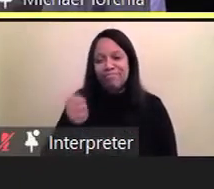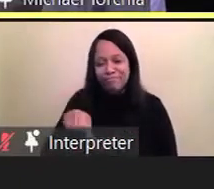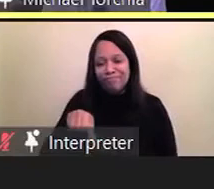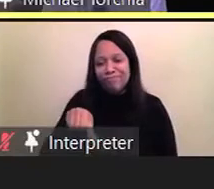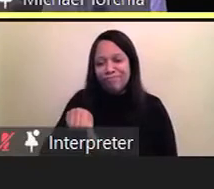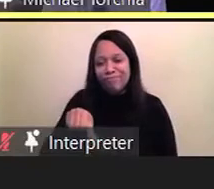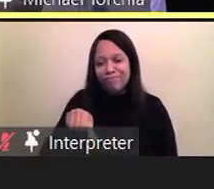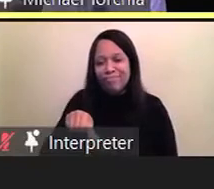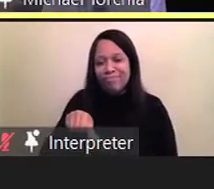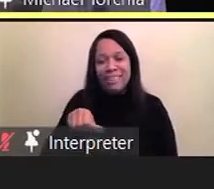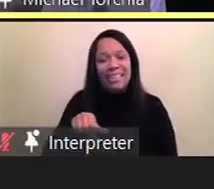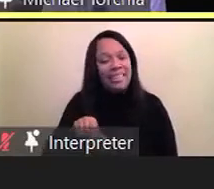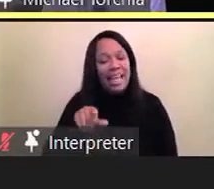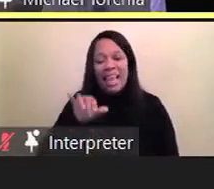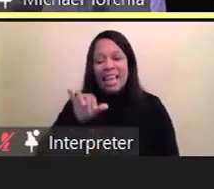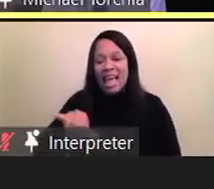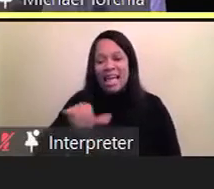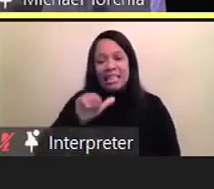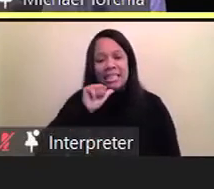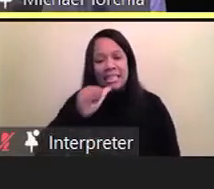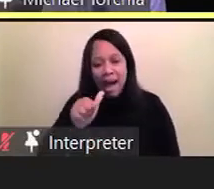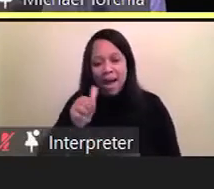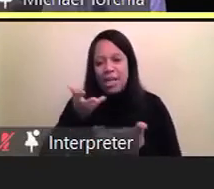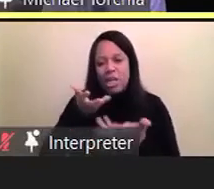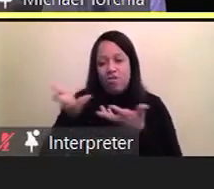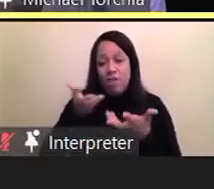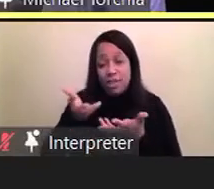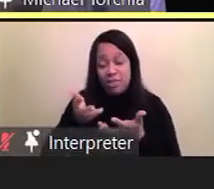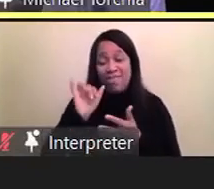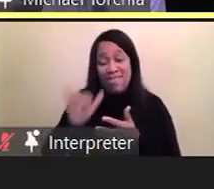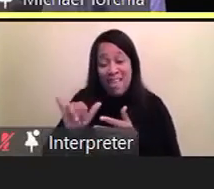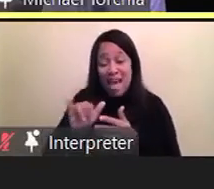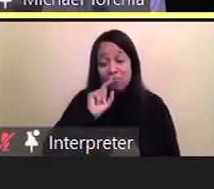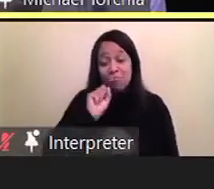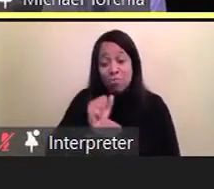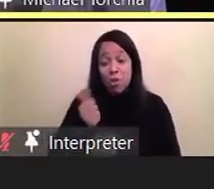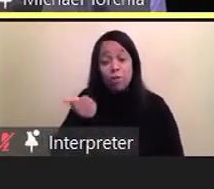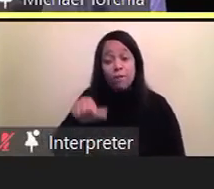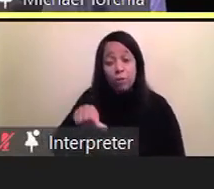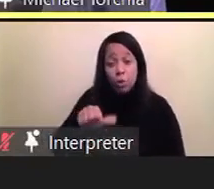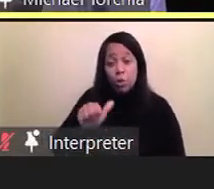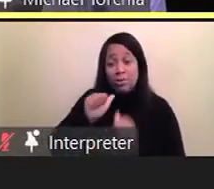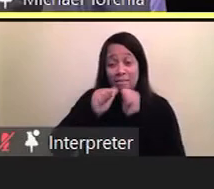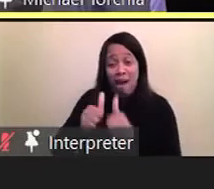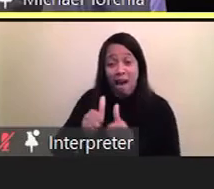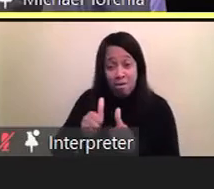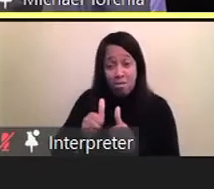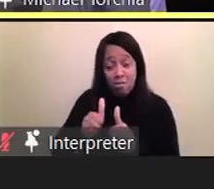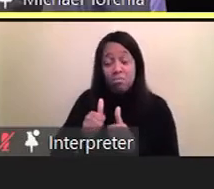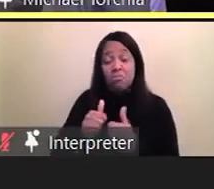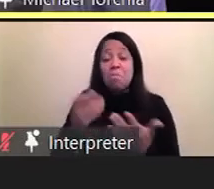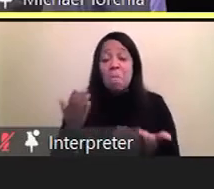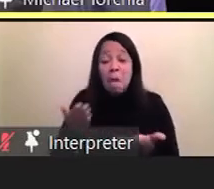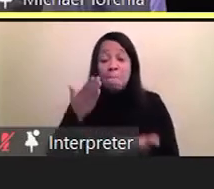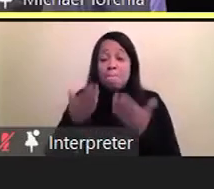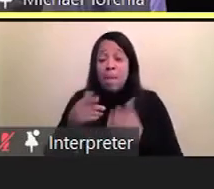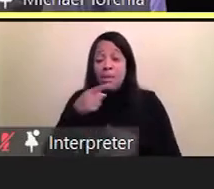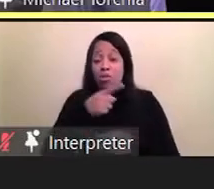That's not interactive. That's refusal. That's denial. You might even be right. You might even be right that that's not